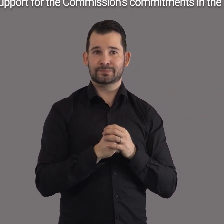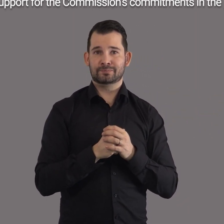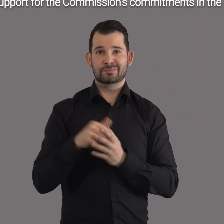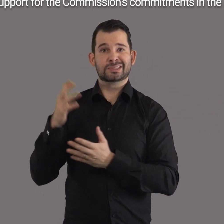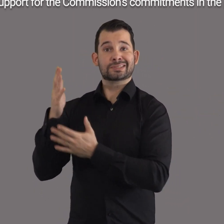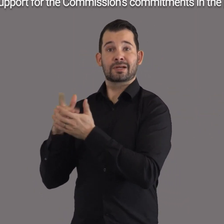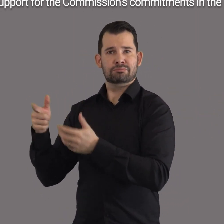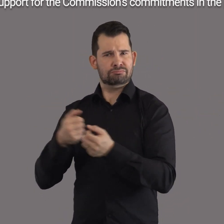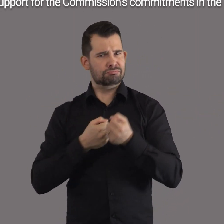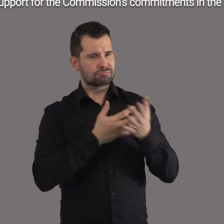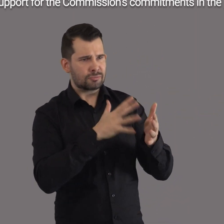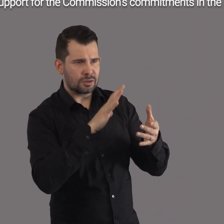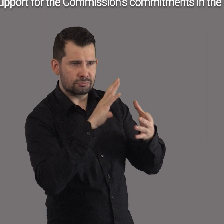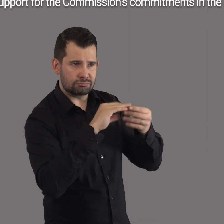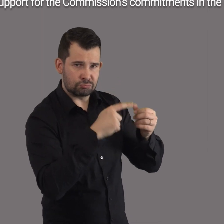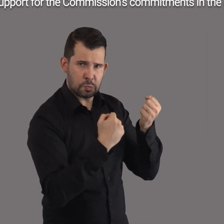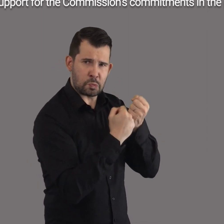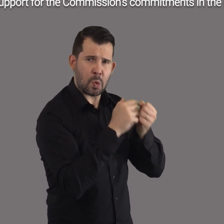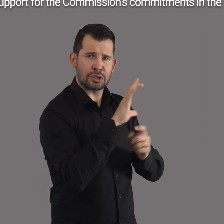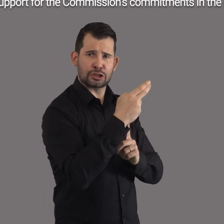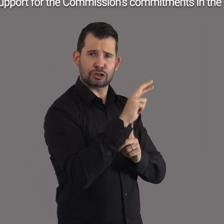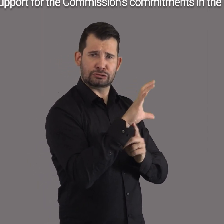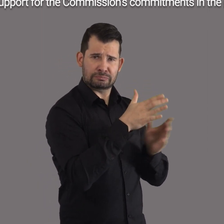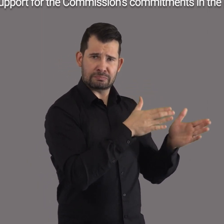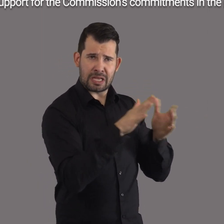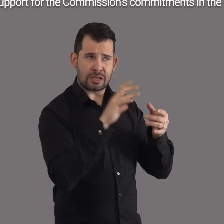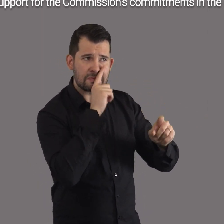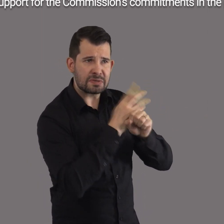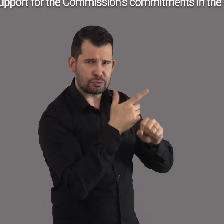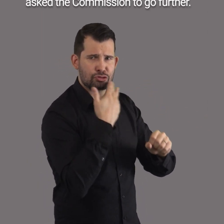Some expressed support for the commission's commitments in the plan, while others